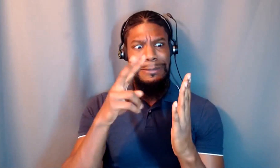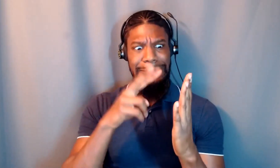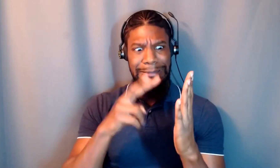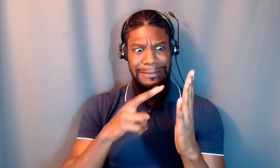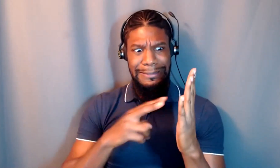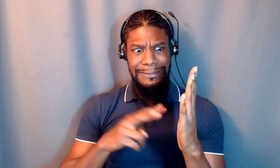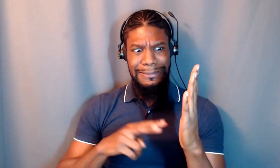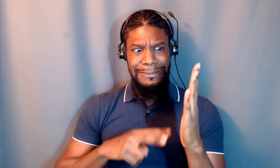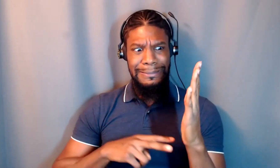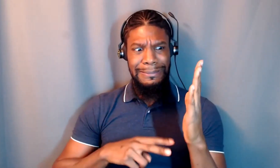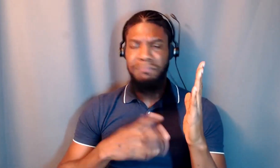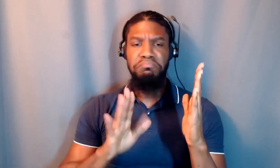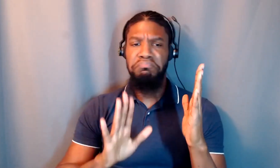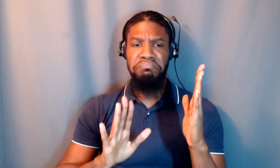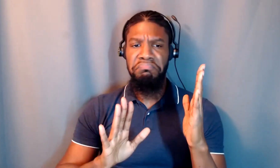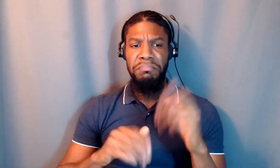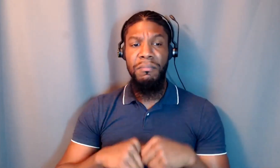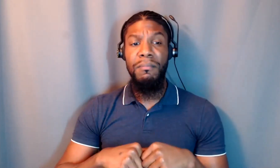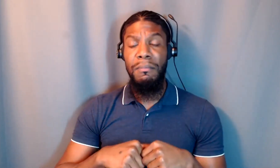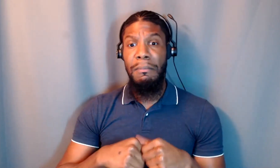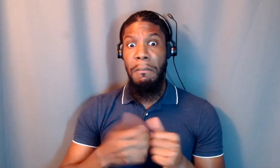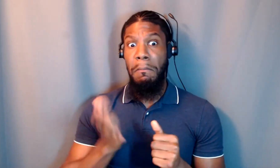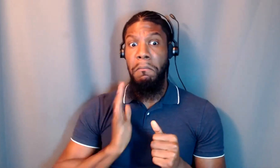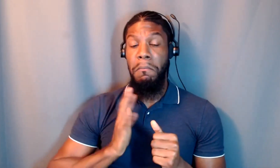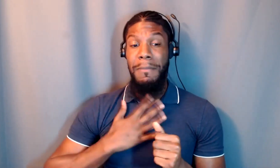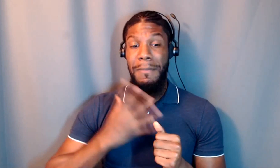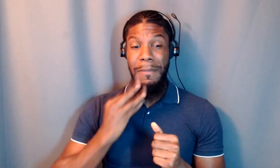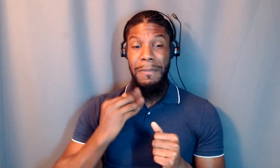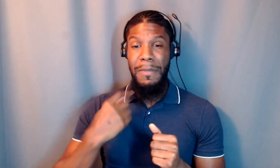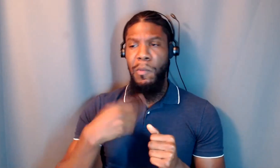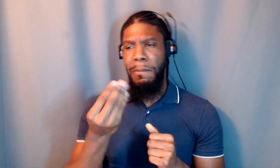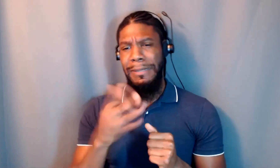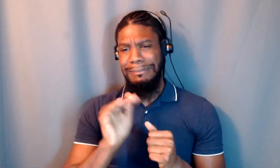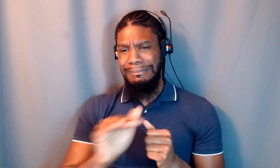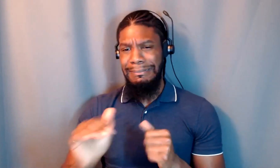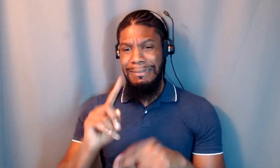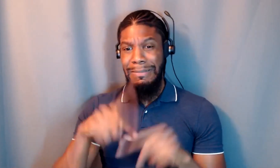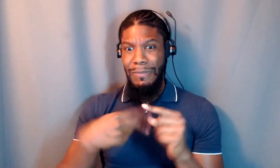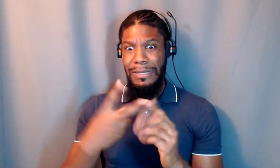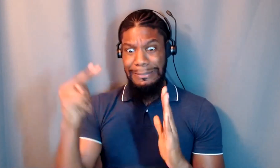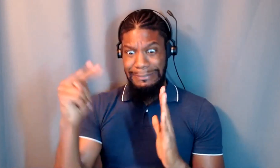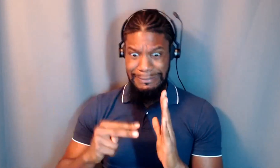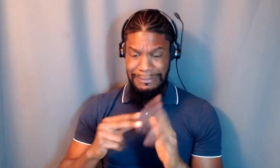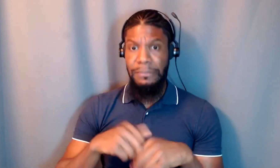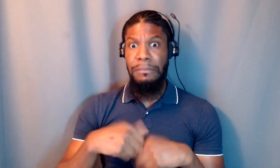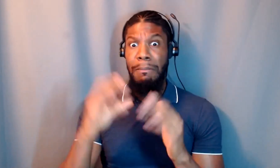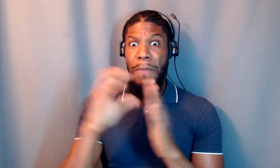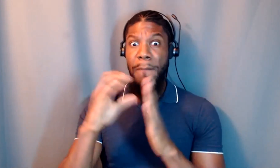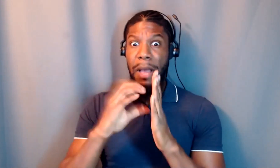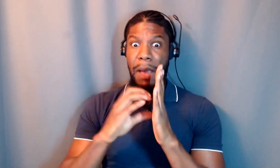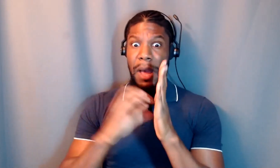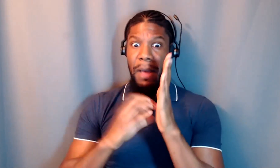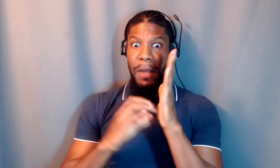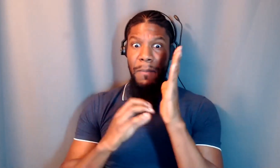that we really couldn't look at more than five double-spaced pages in a full 45-minute session.